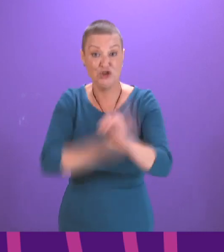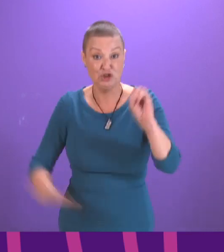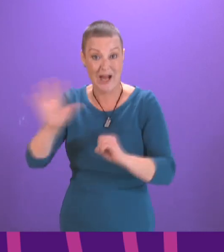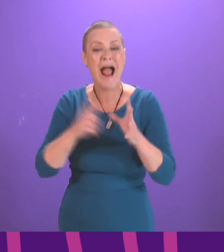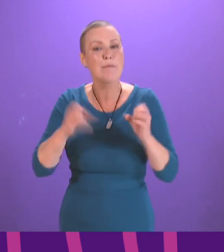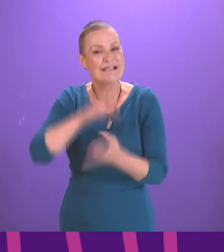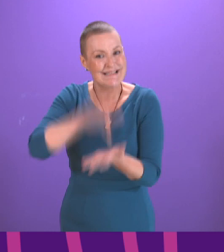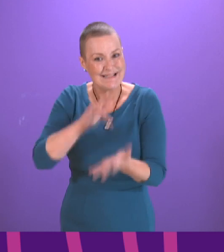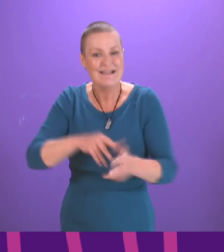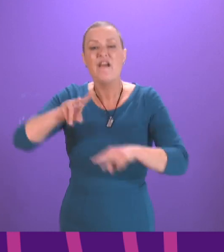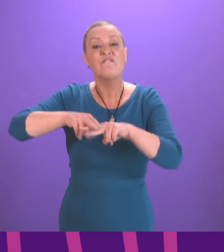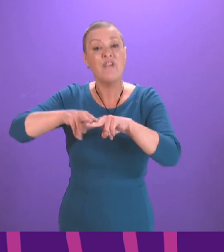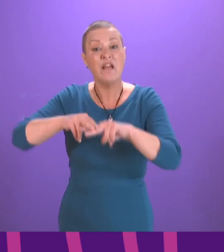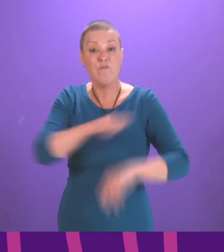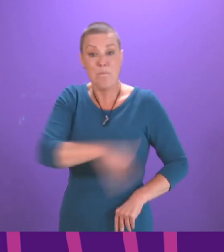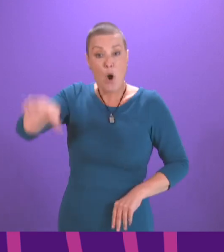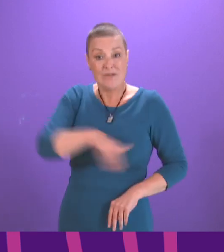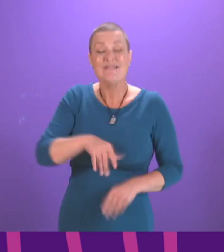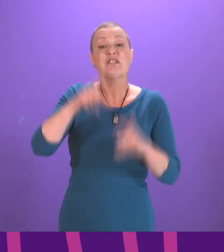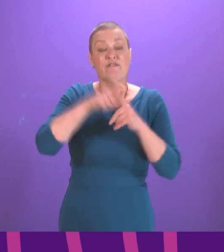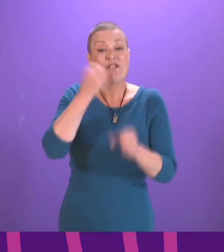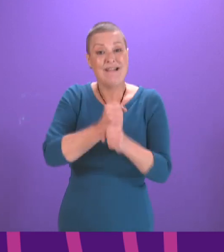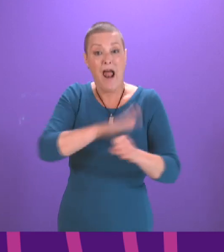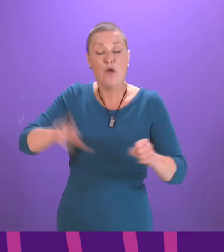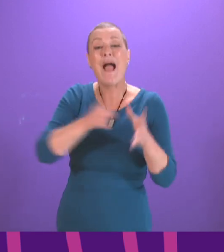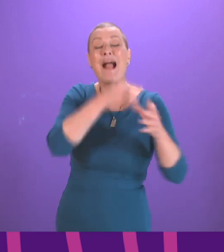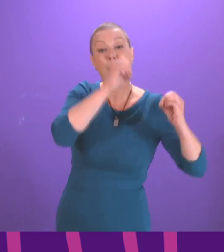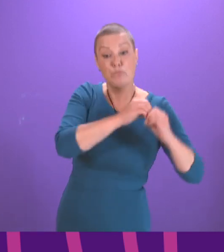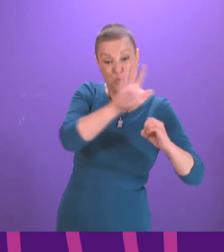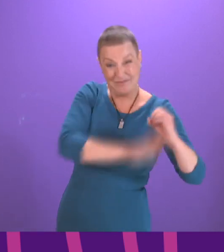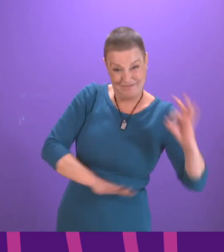Aberdeen, Fife, the Borders, Dumfries and Galloway, Argyll and Bute and also—as I